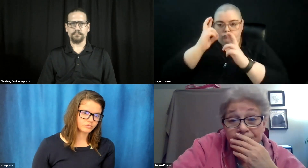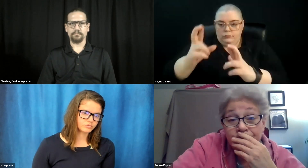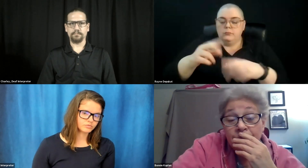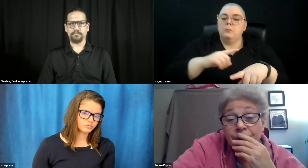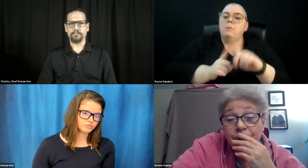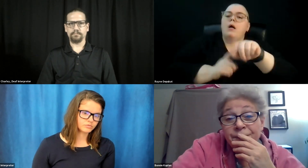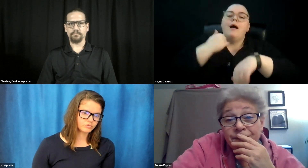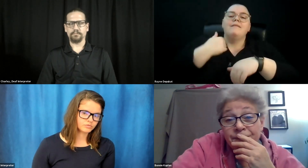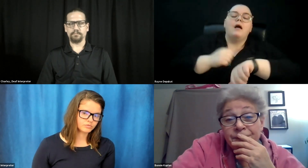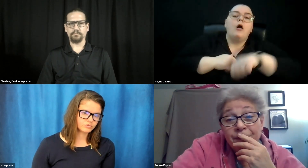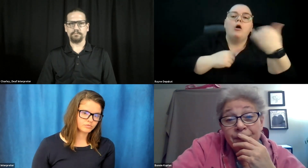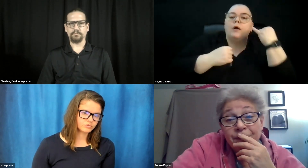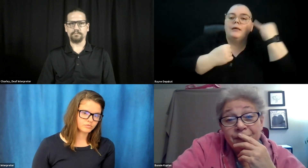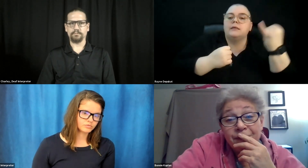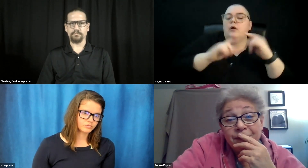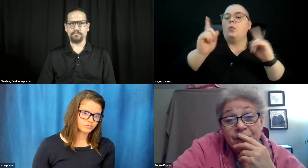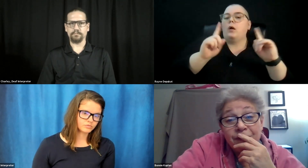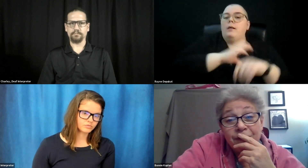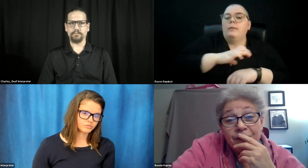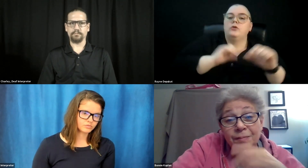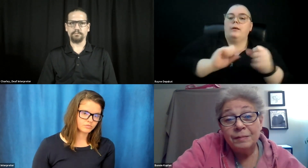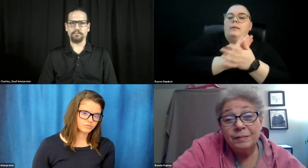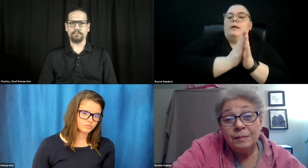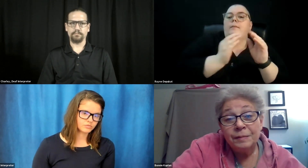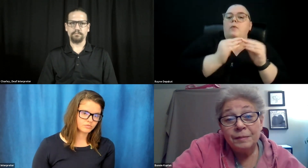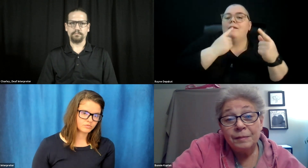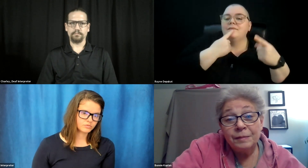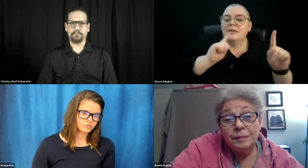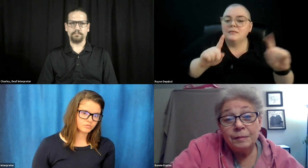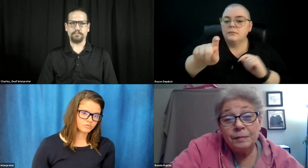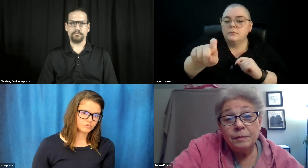I understand that that some people don't even want to work with the commission.